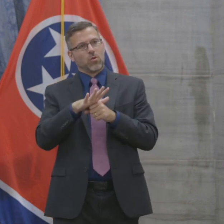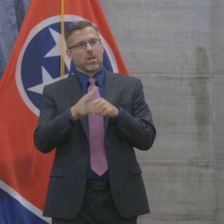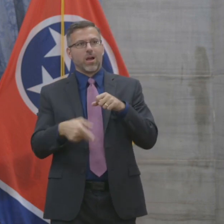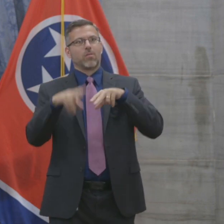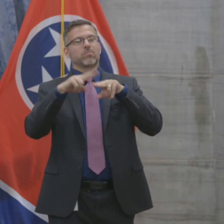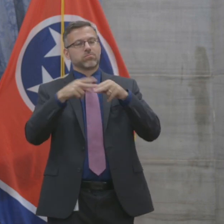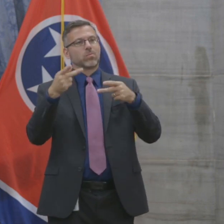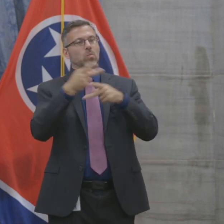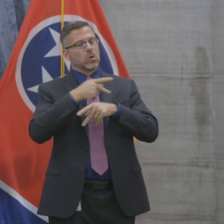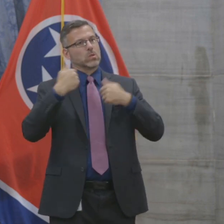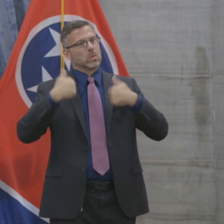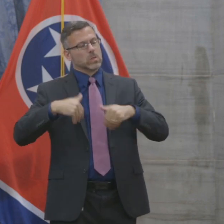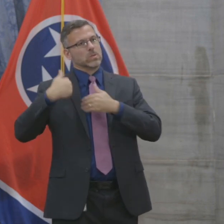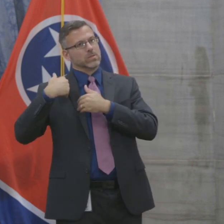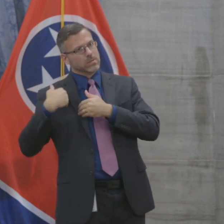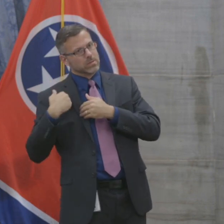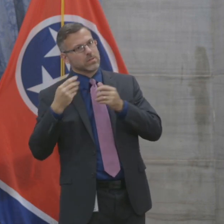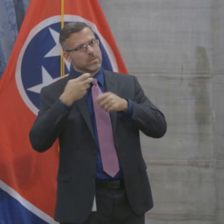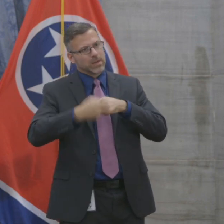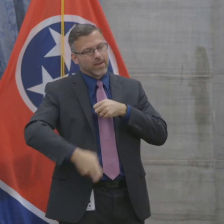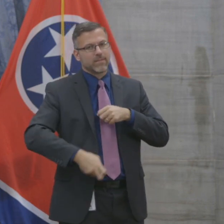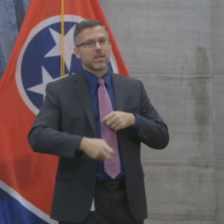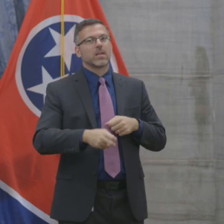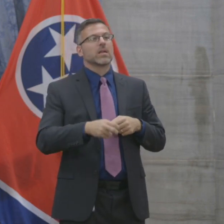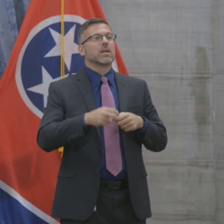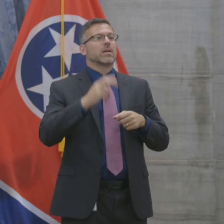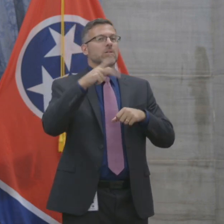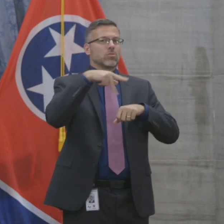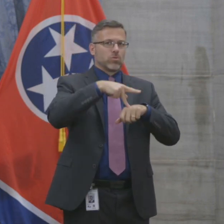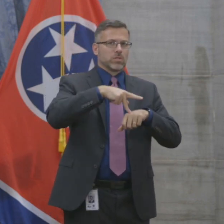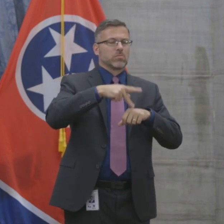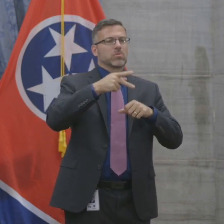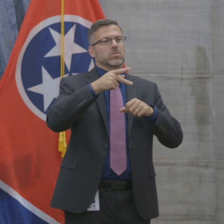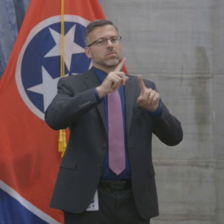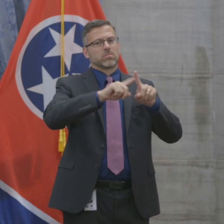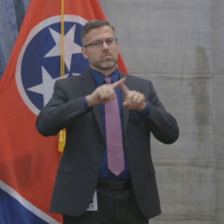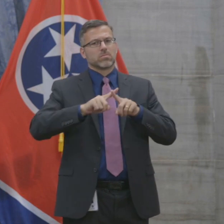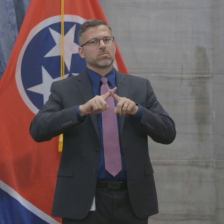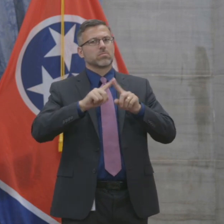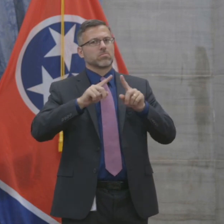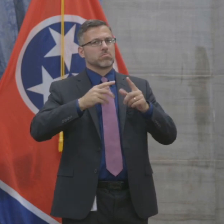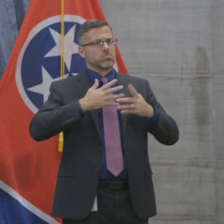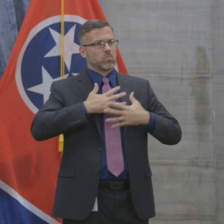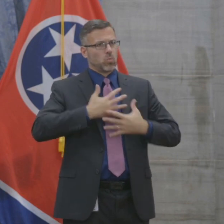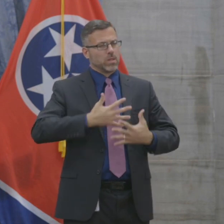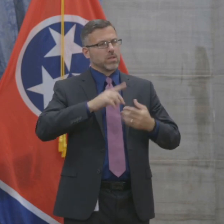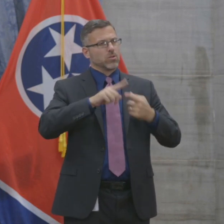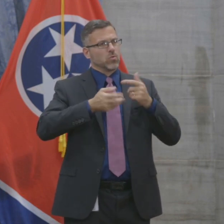work search requirements. Commissioner McCord will be here in a minute to share details of that new unemployment